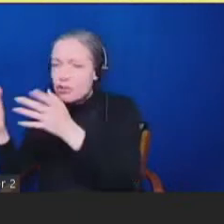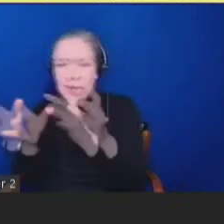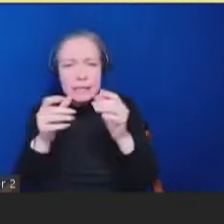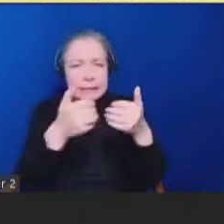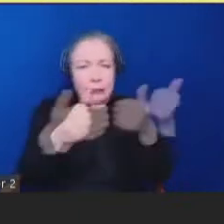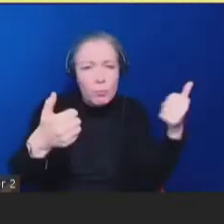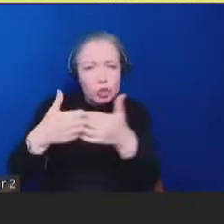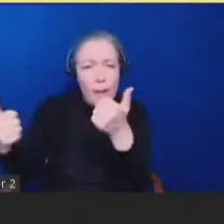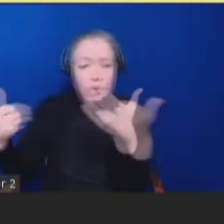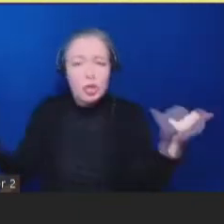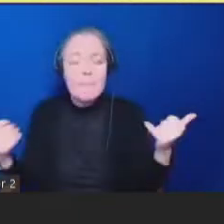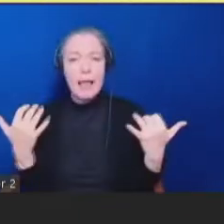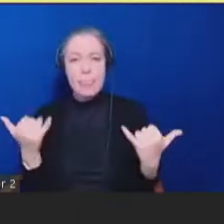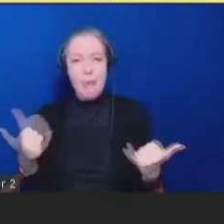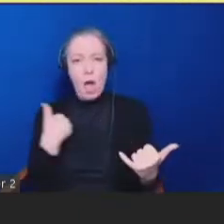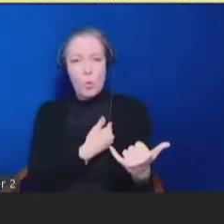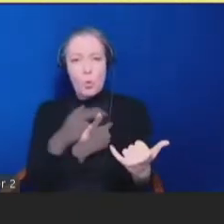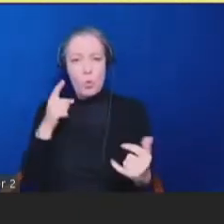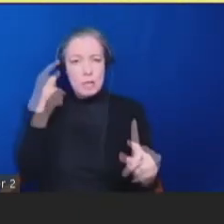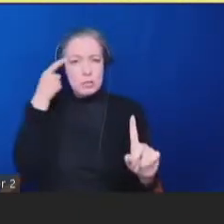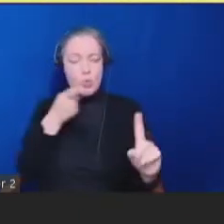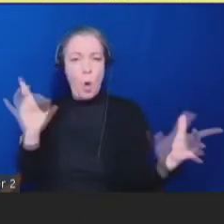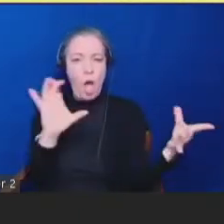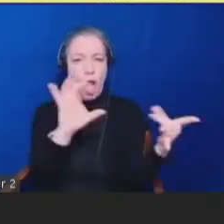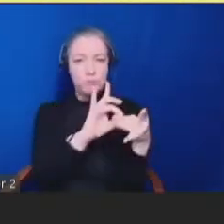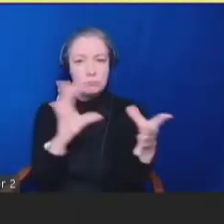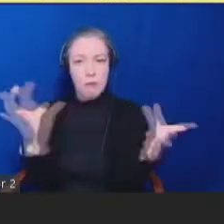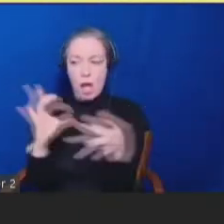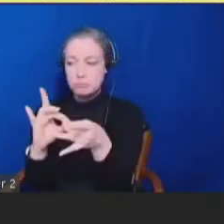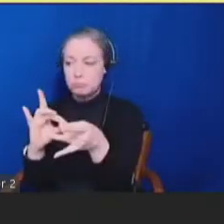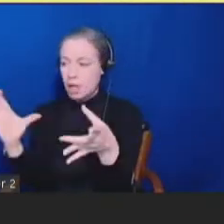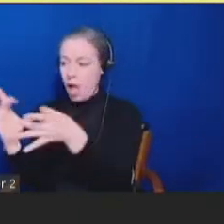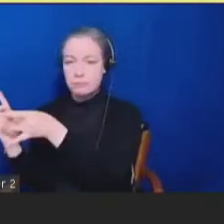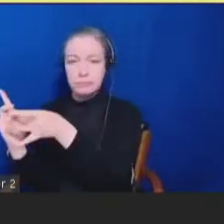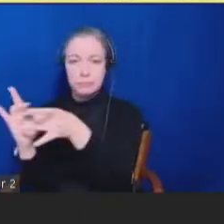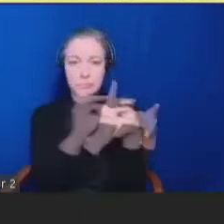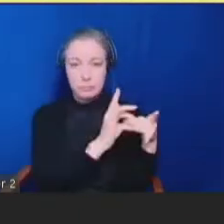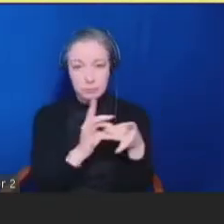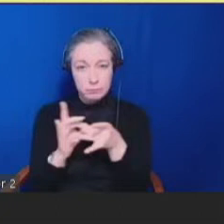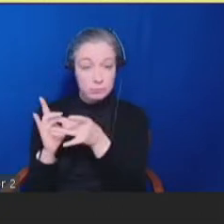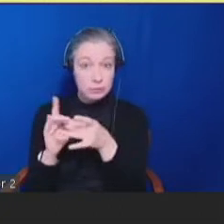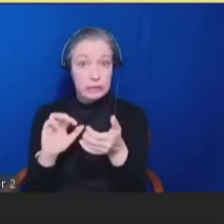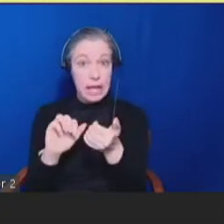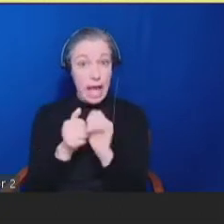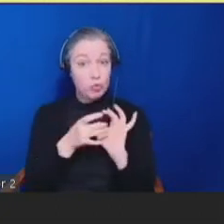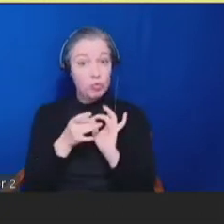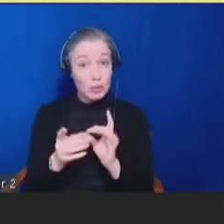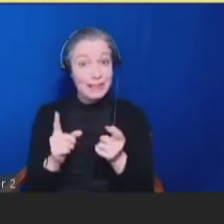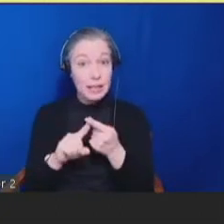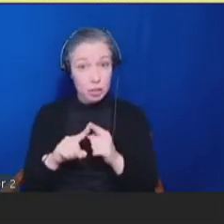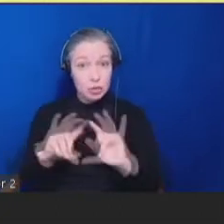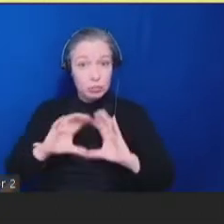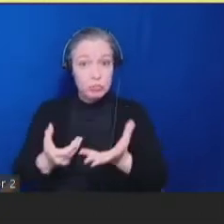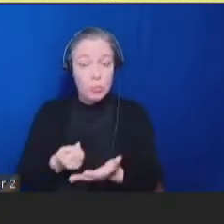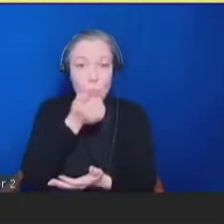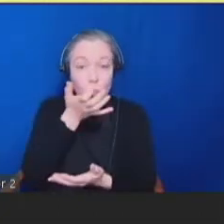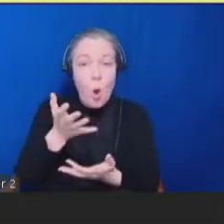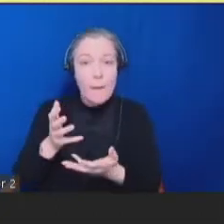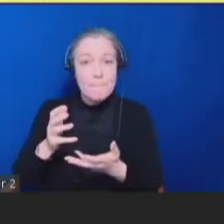to broader societal issues like climate change. They're very much interconnected. And so, the intent is to share some of those findings. I think we very much resonate with